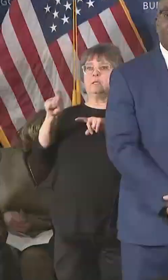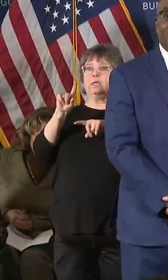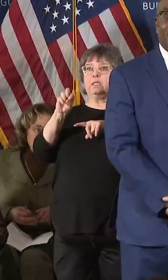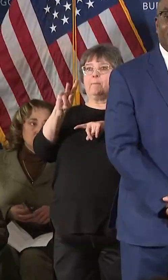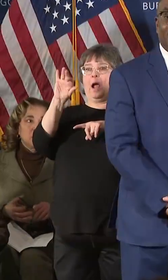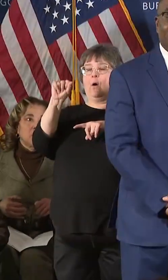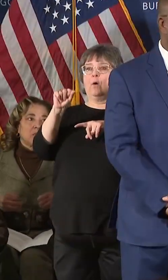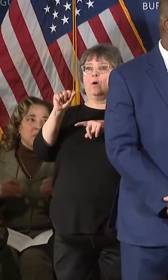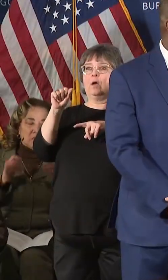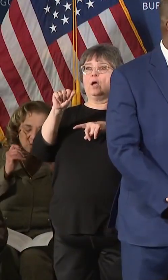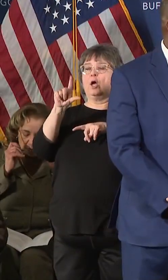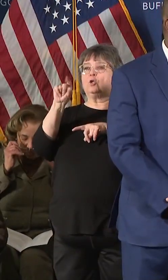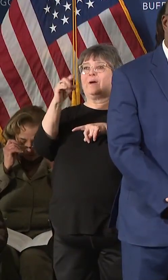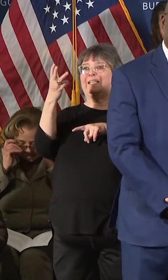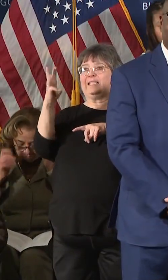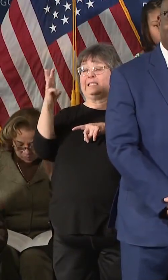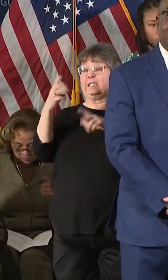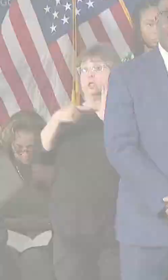and it would not be possible